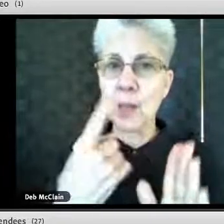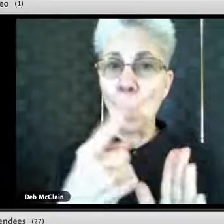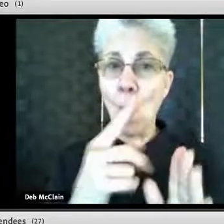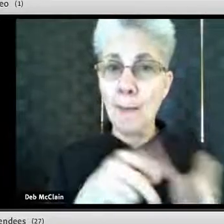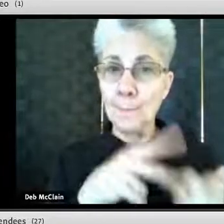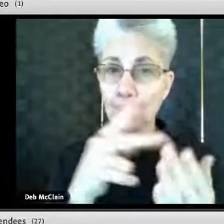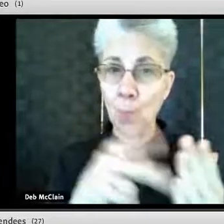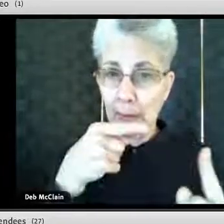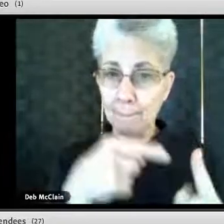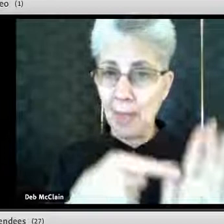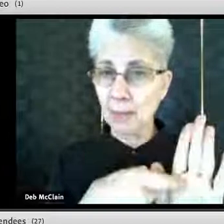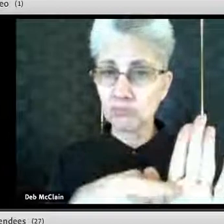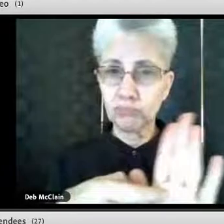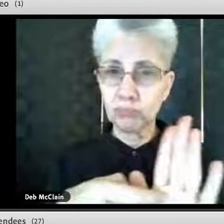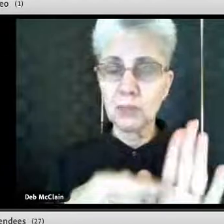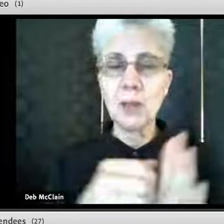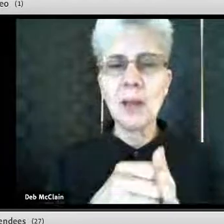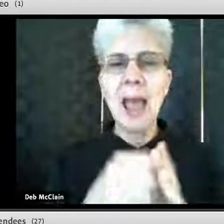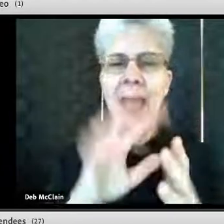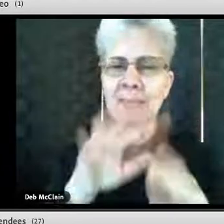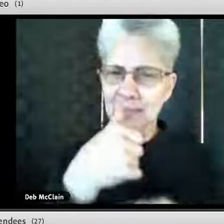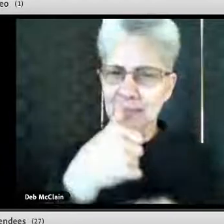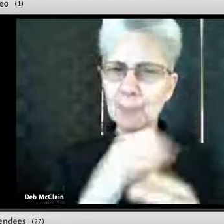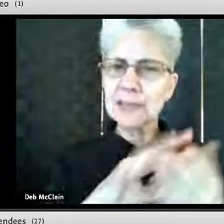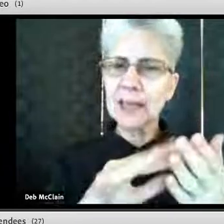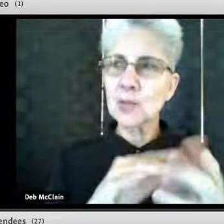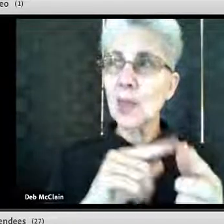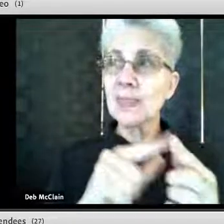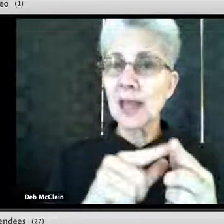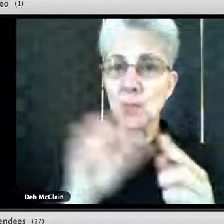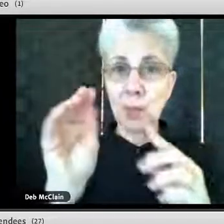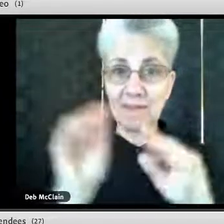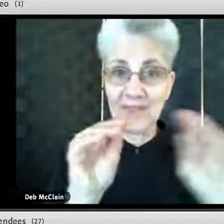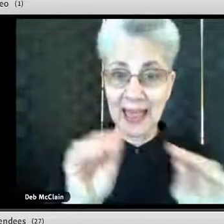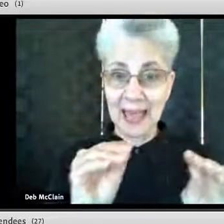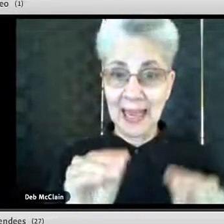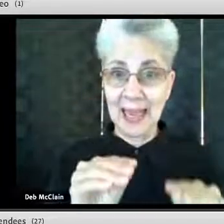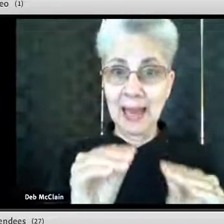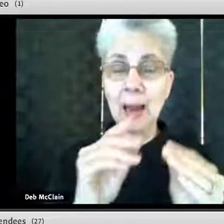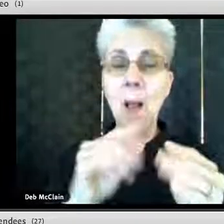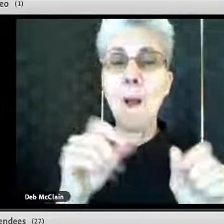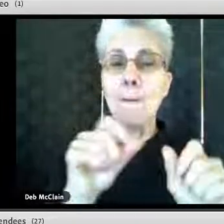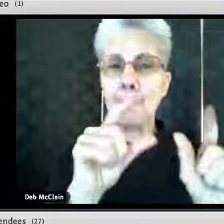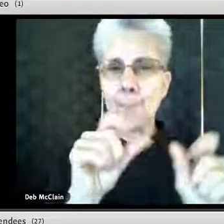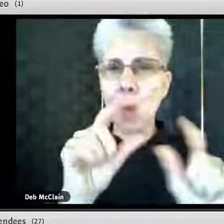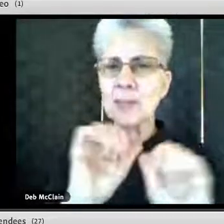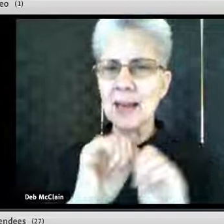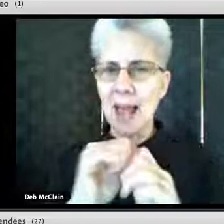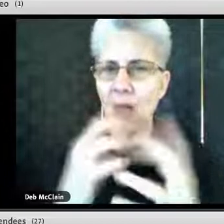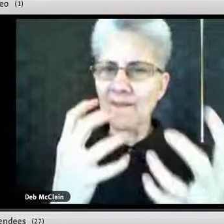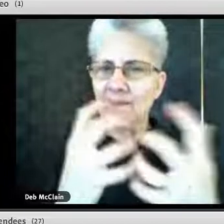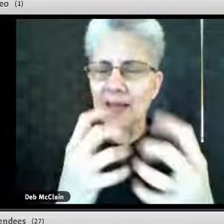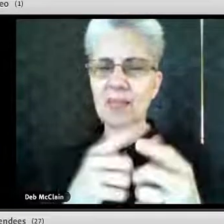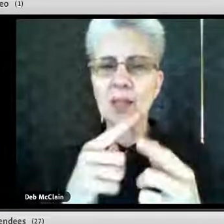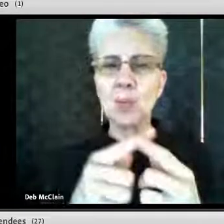And start to create that schedule like that, and then you can fill in the post and how they fit there. So that way, you can keep a balance.